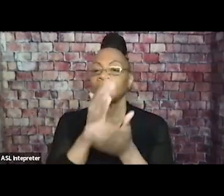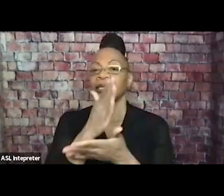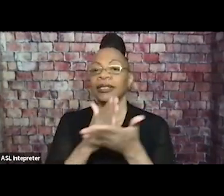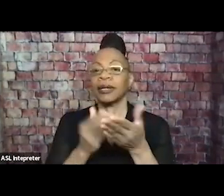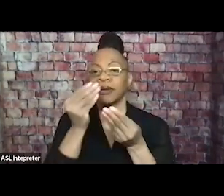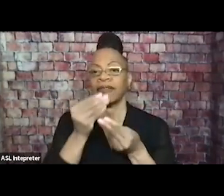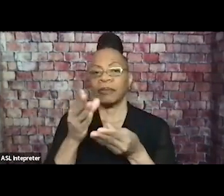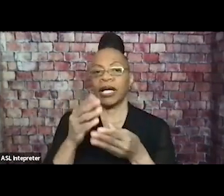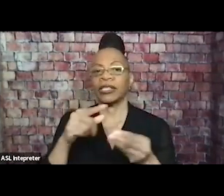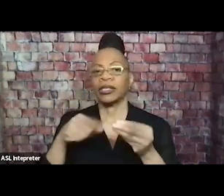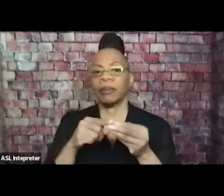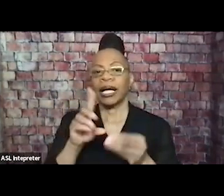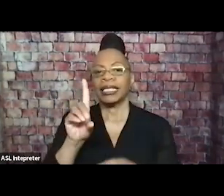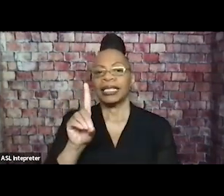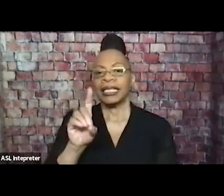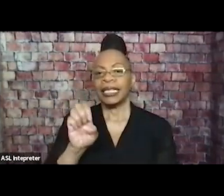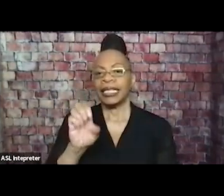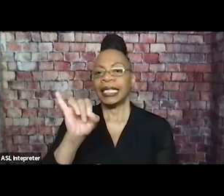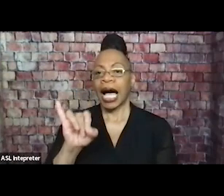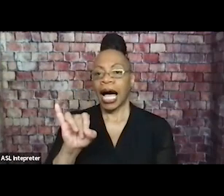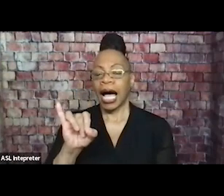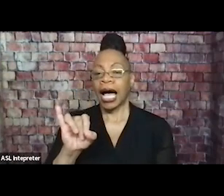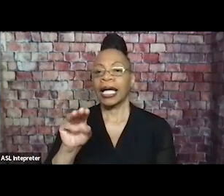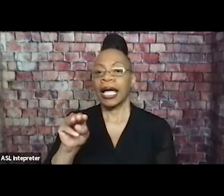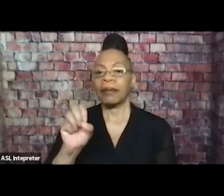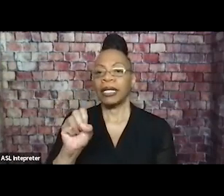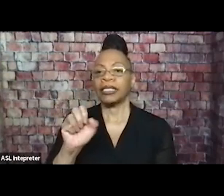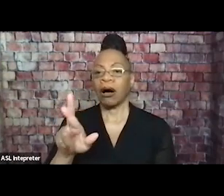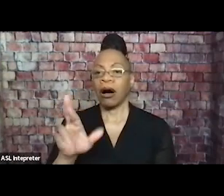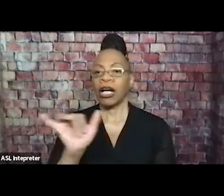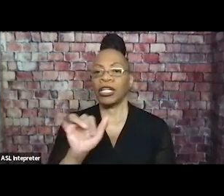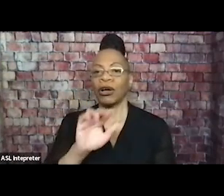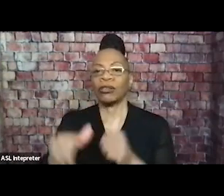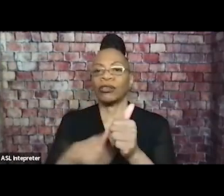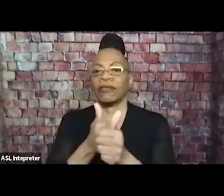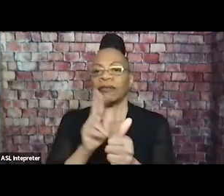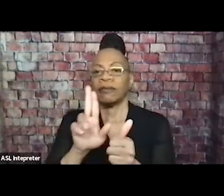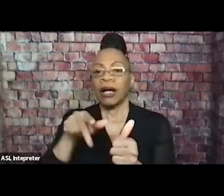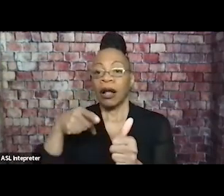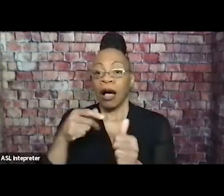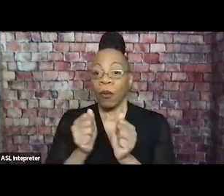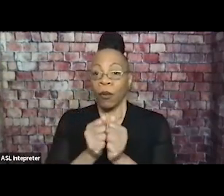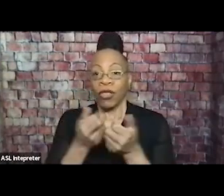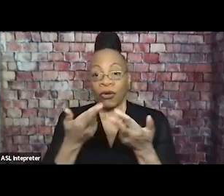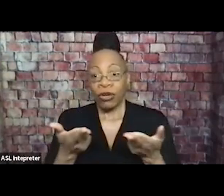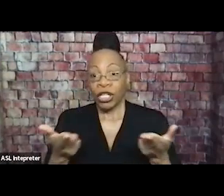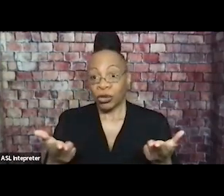and our integration into the MSR and also follow up with some resources, additional resources in addition